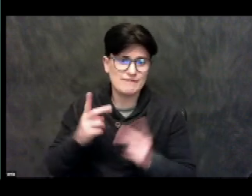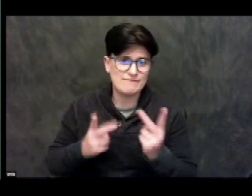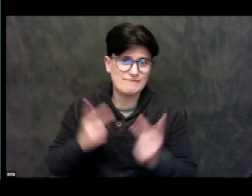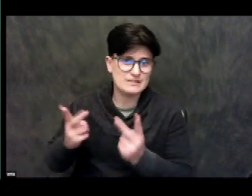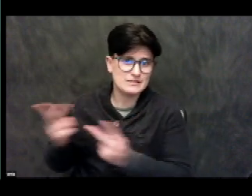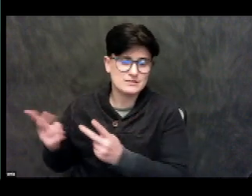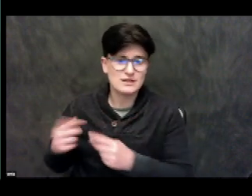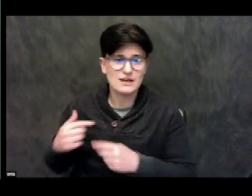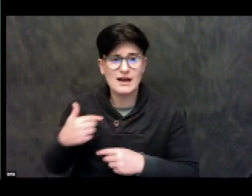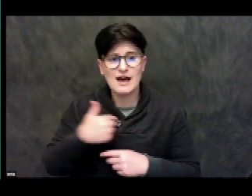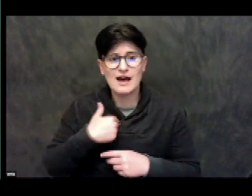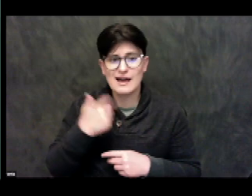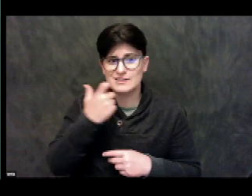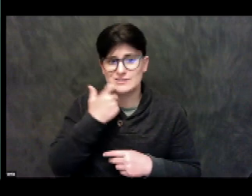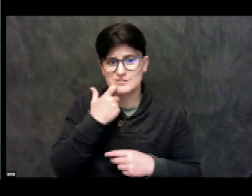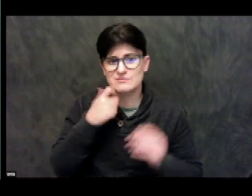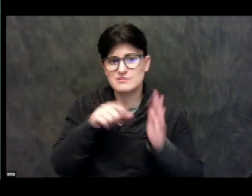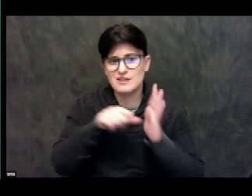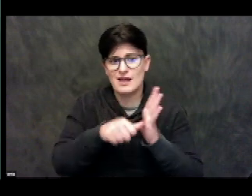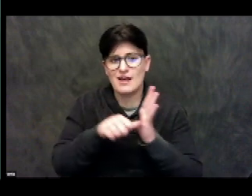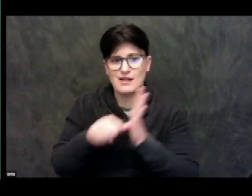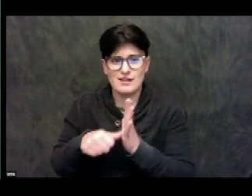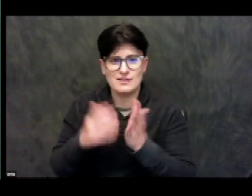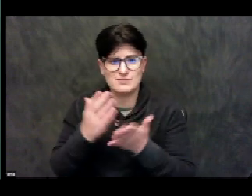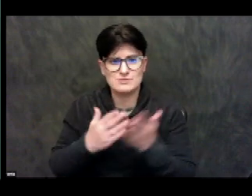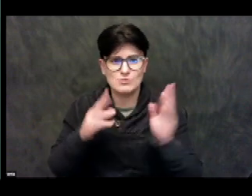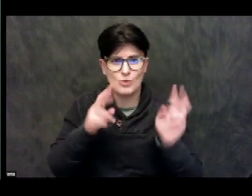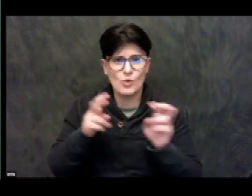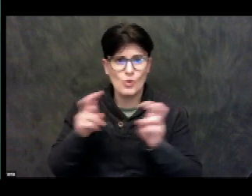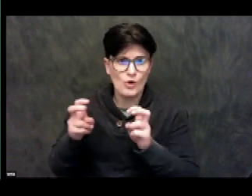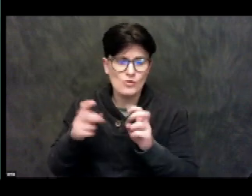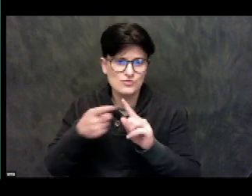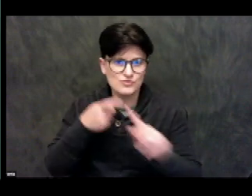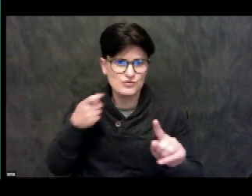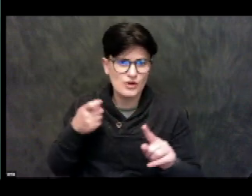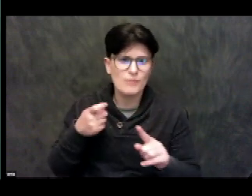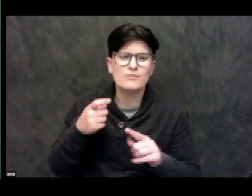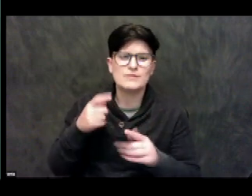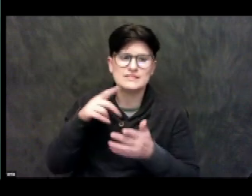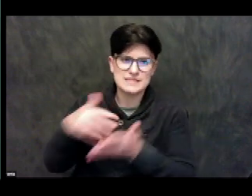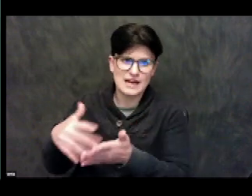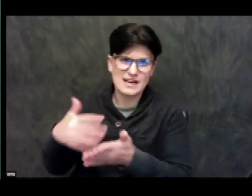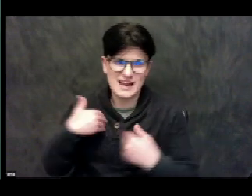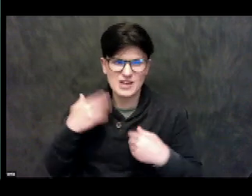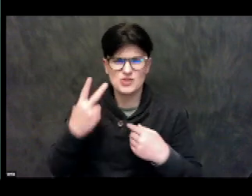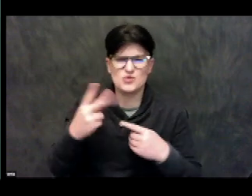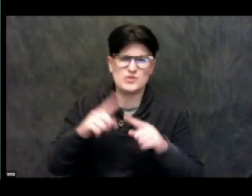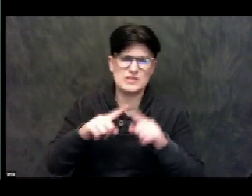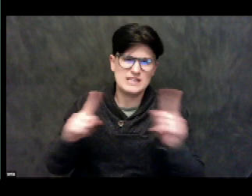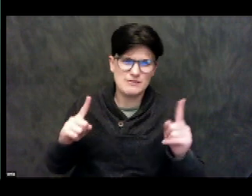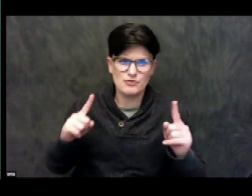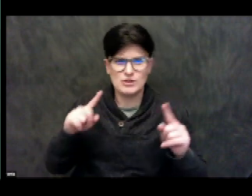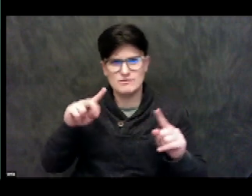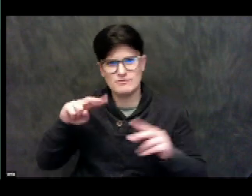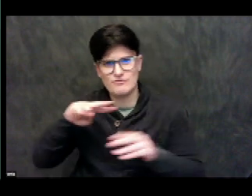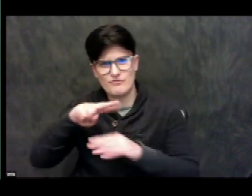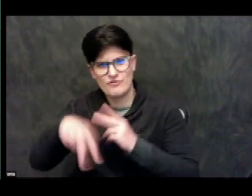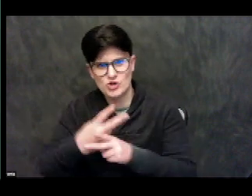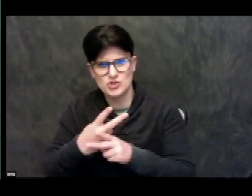two different versions of desires for motive delivery. After researching it, I decided that for me,